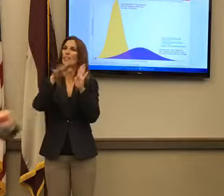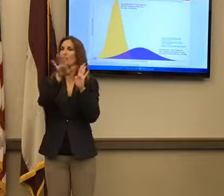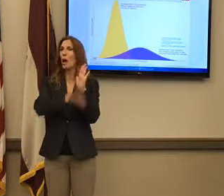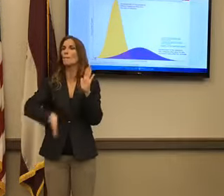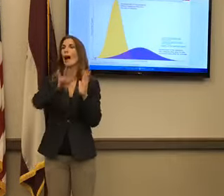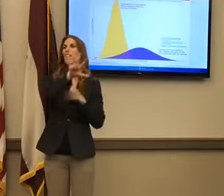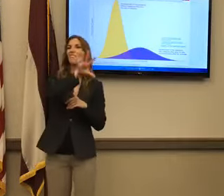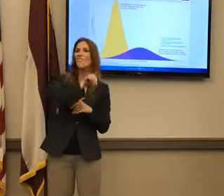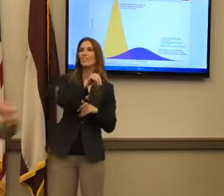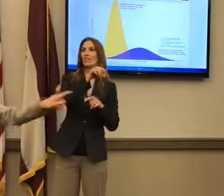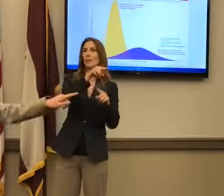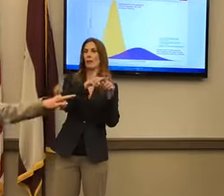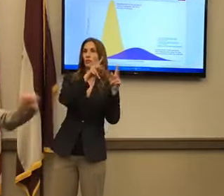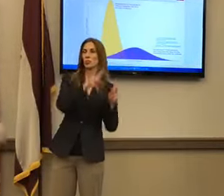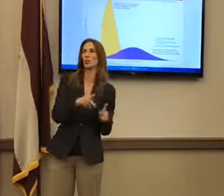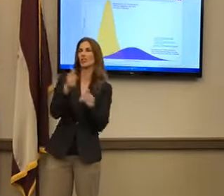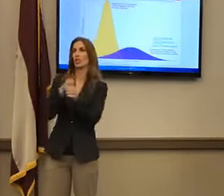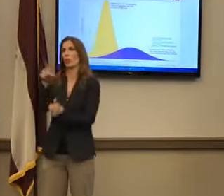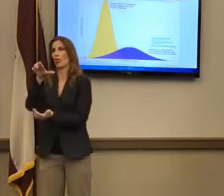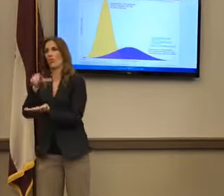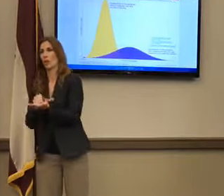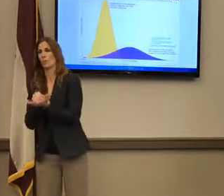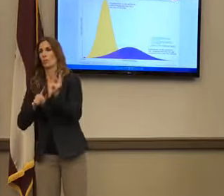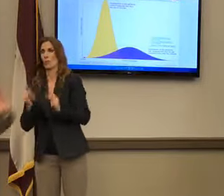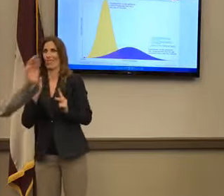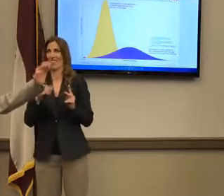hundred thousand cases where the end of that orange line is so we've got a